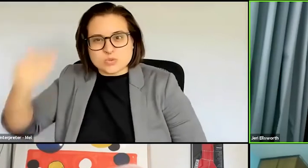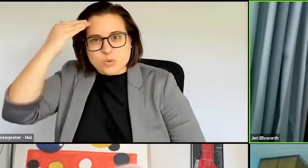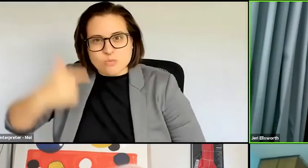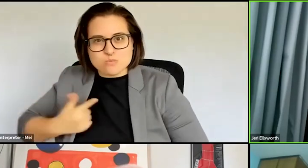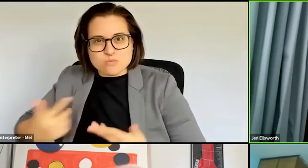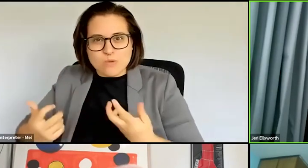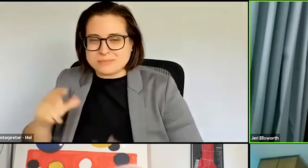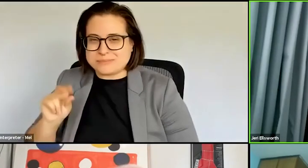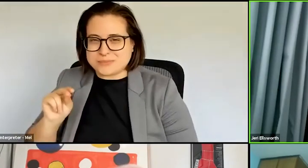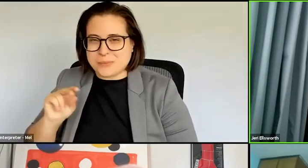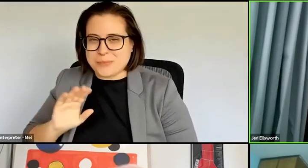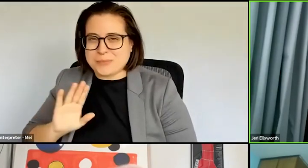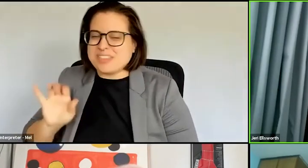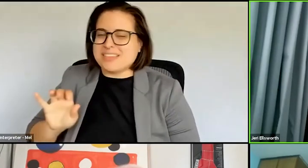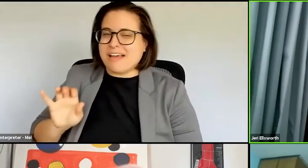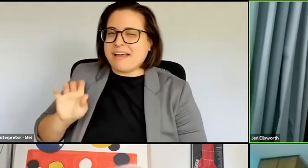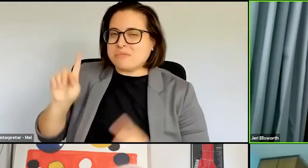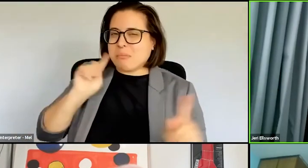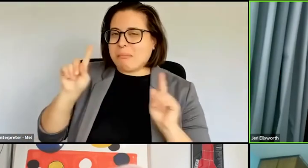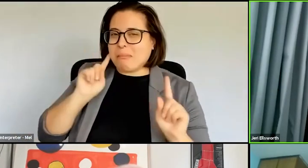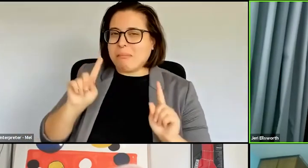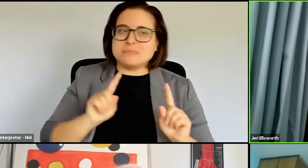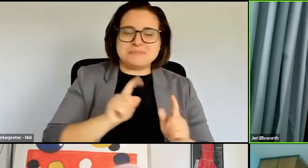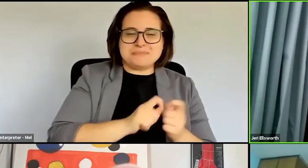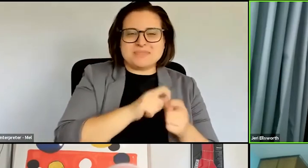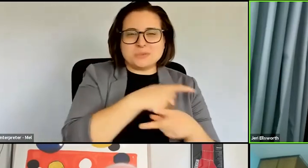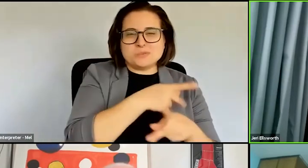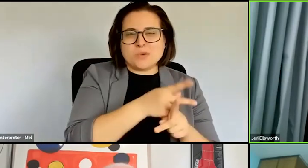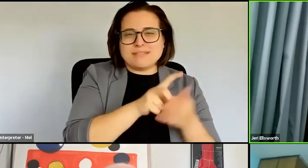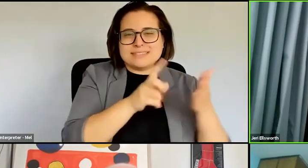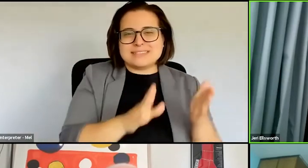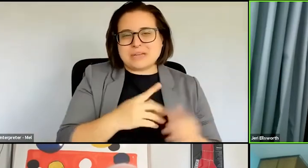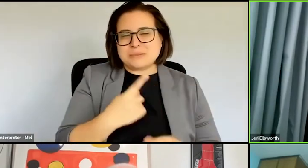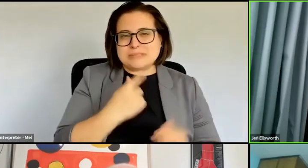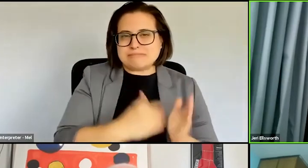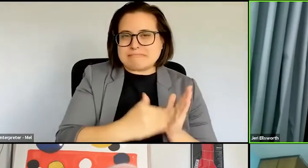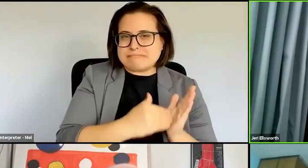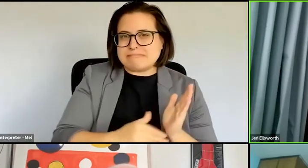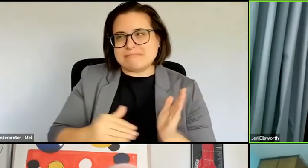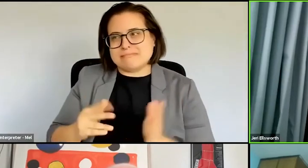to mind. You hear that afried lot from product designers, and it's true in a lot of ways. But